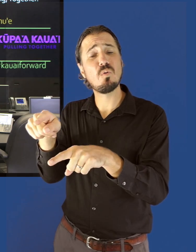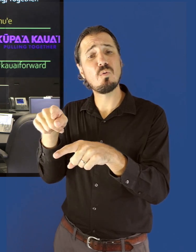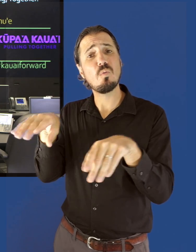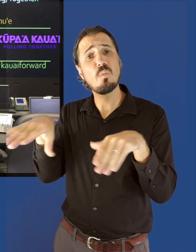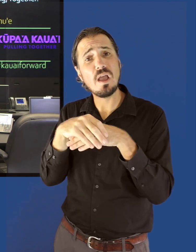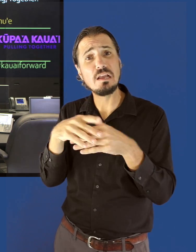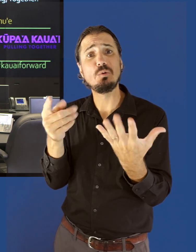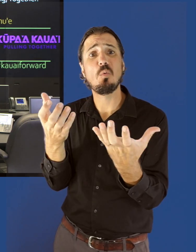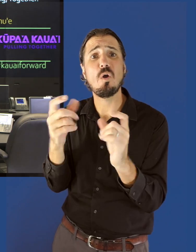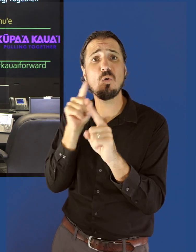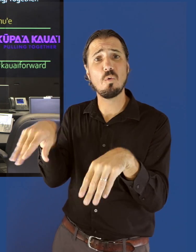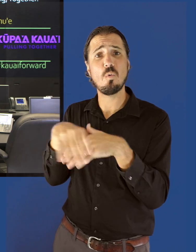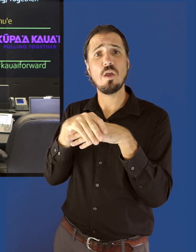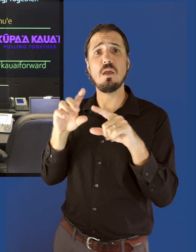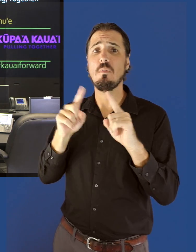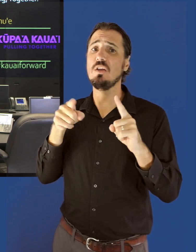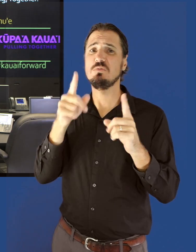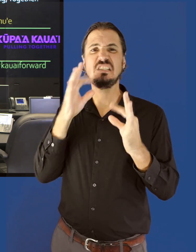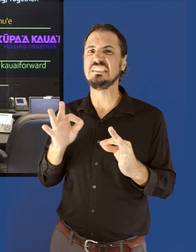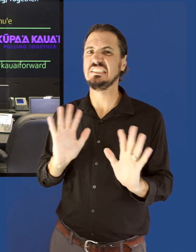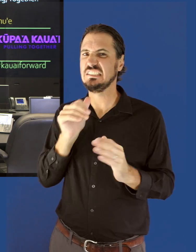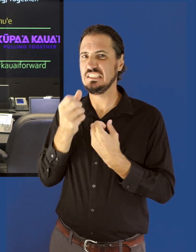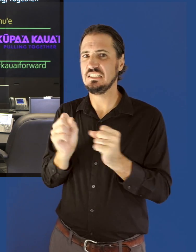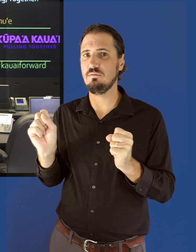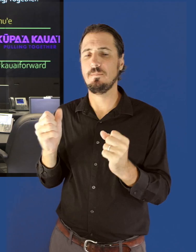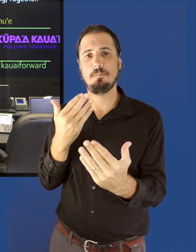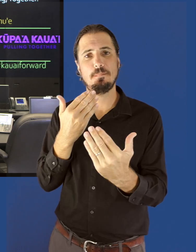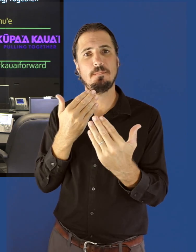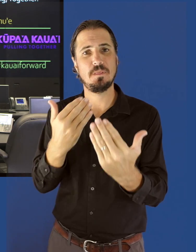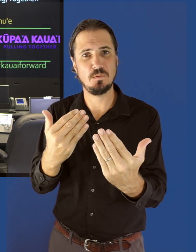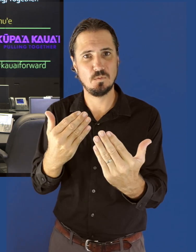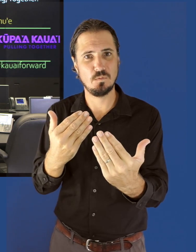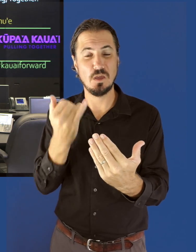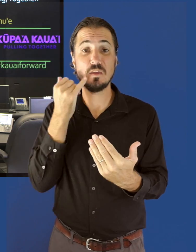For every business owner making adjustments to your operation…